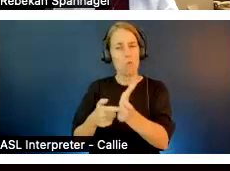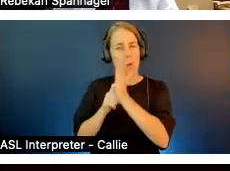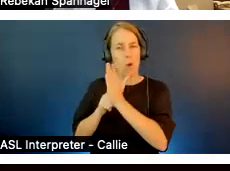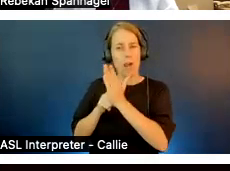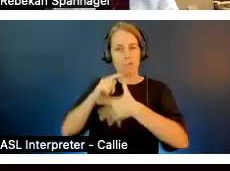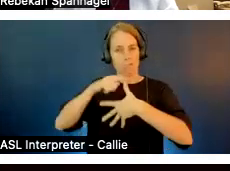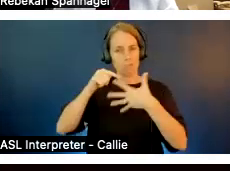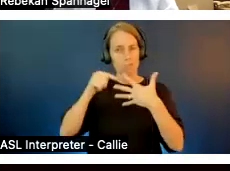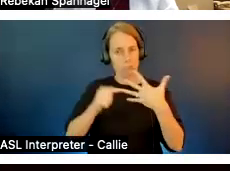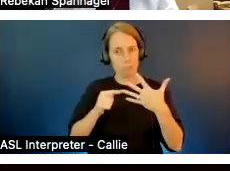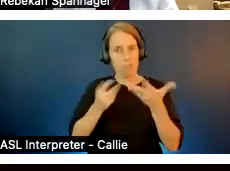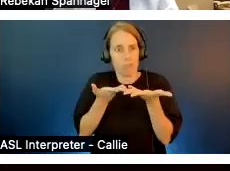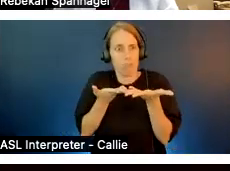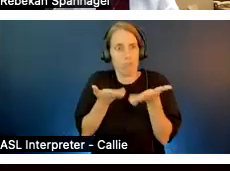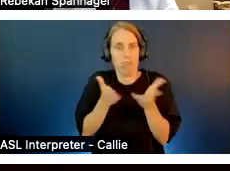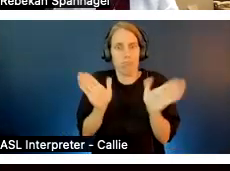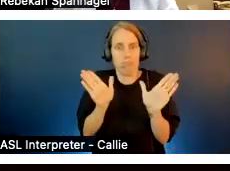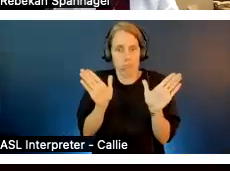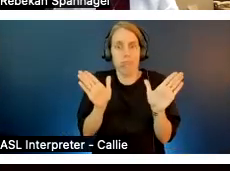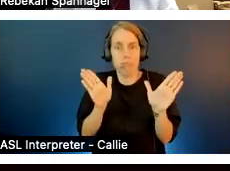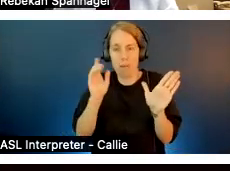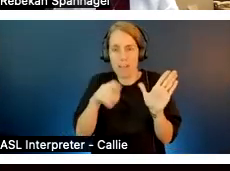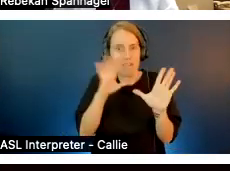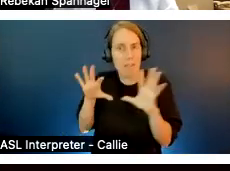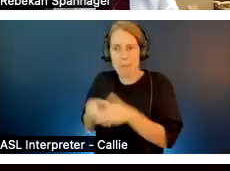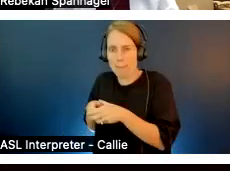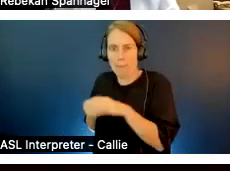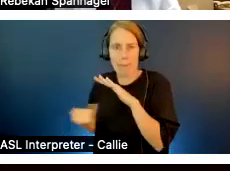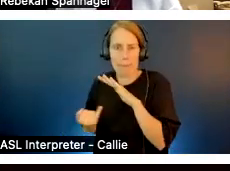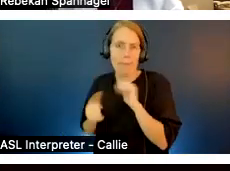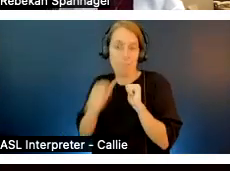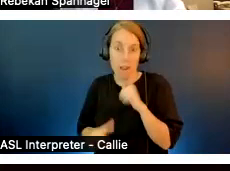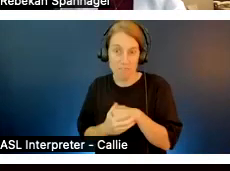those settings um to ensure again that you can access the community next slide please